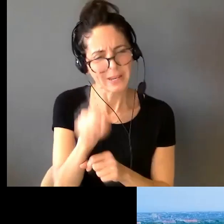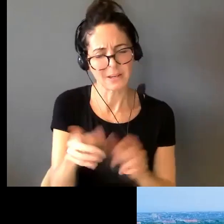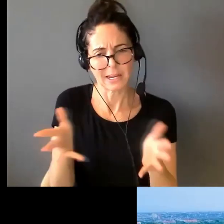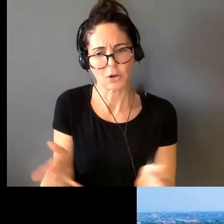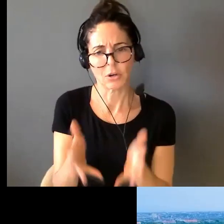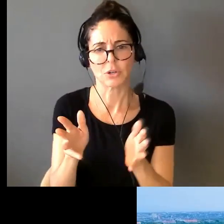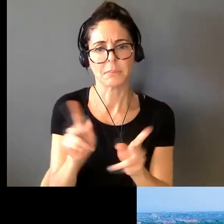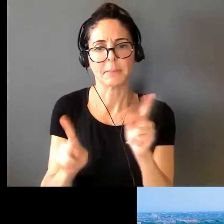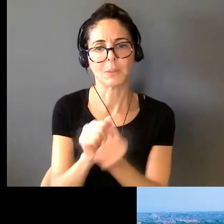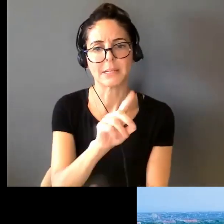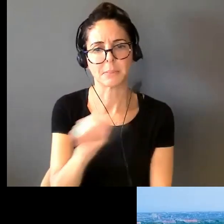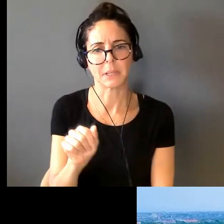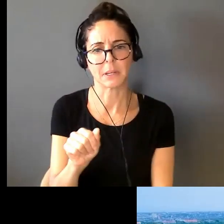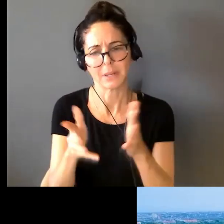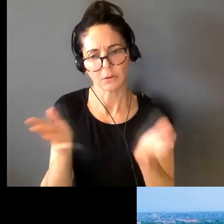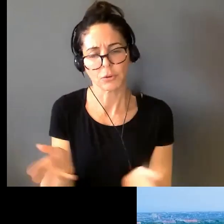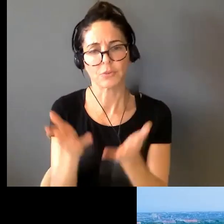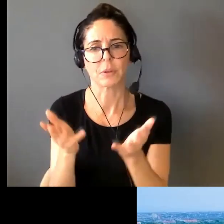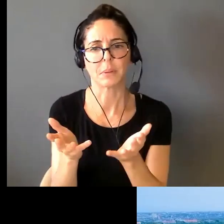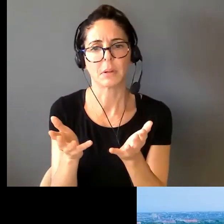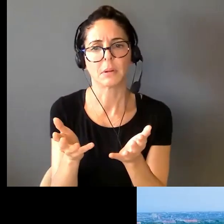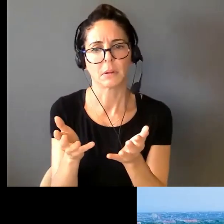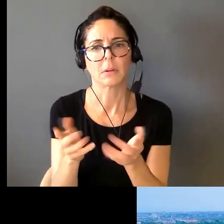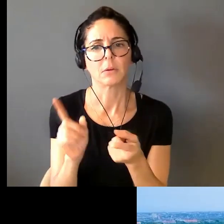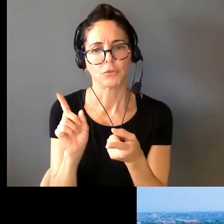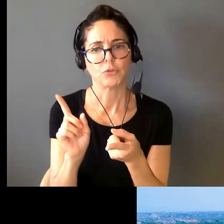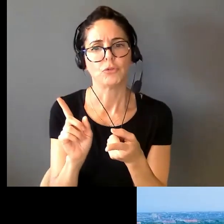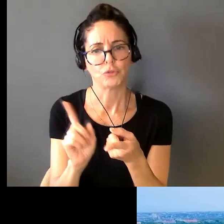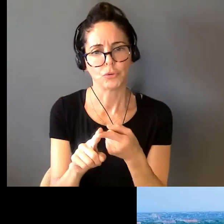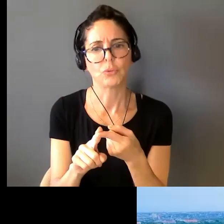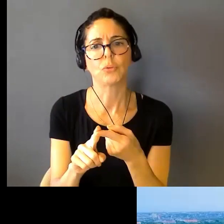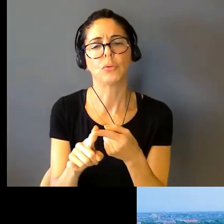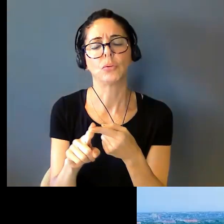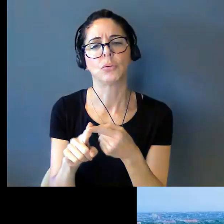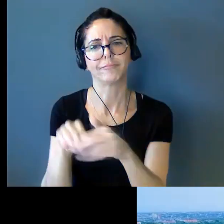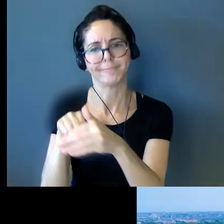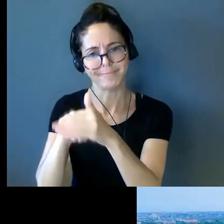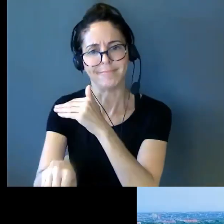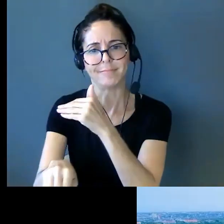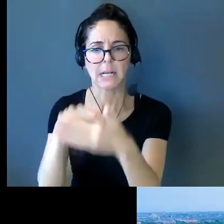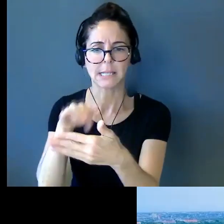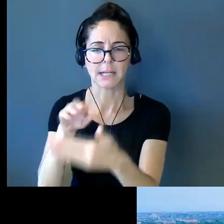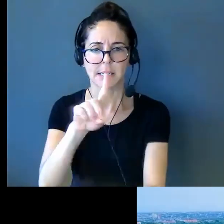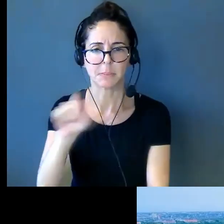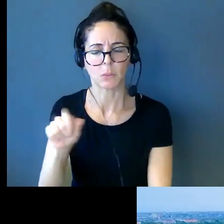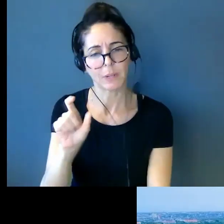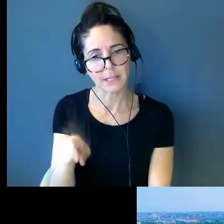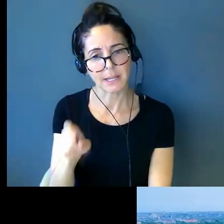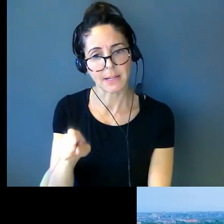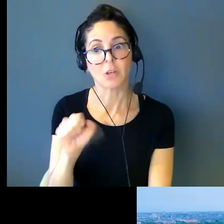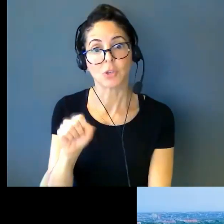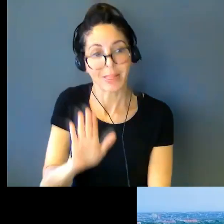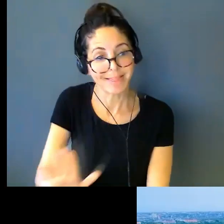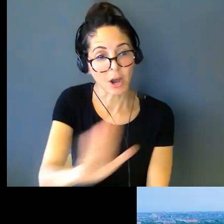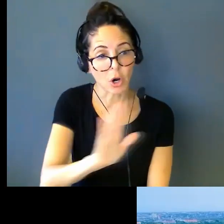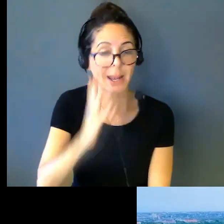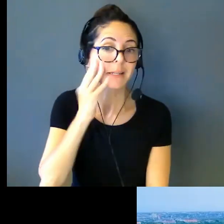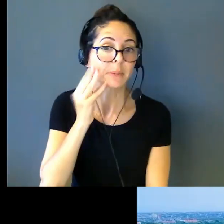to actually go into disability studies, so that the lived experiences will become part and parcel